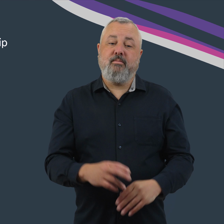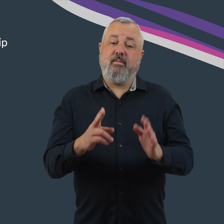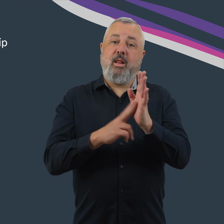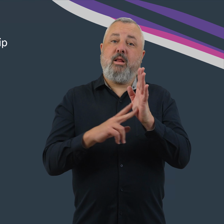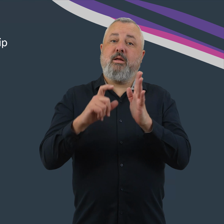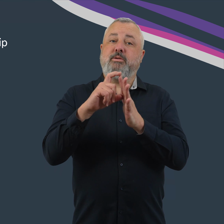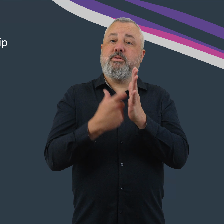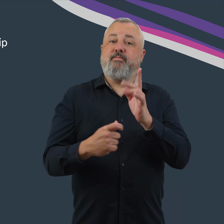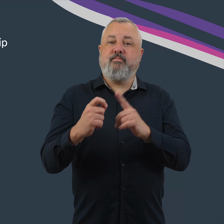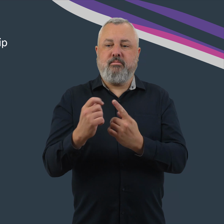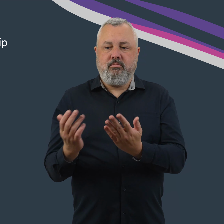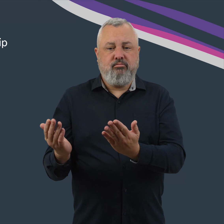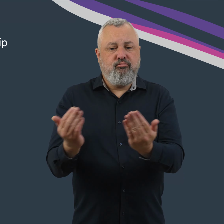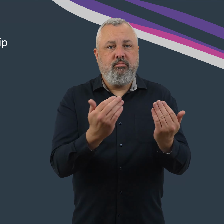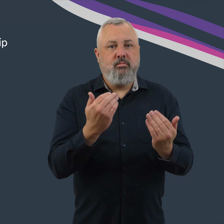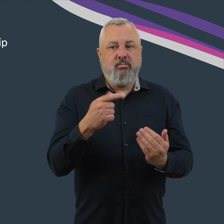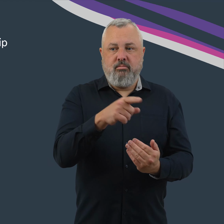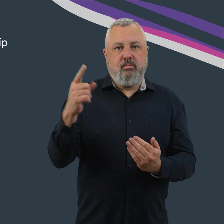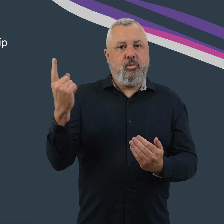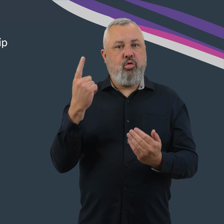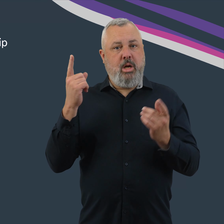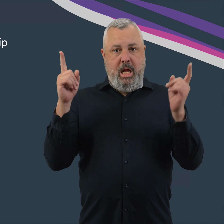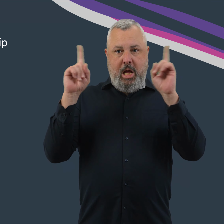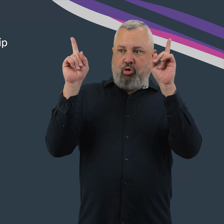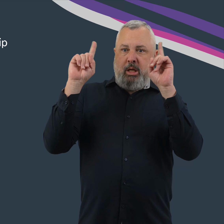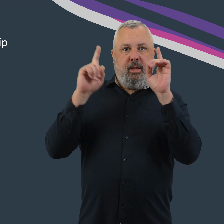The National Disability Research Partnership (NDRP) is inviting current